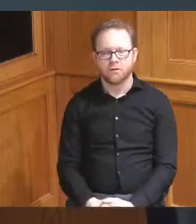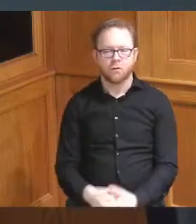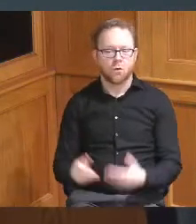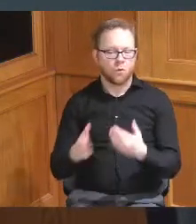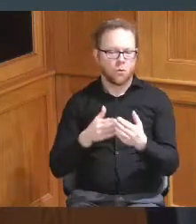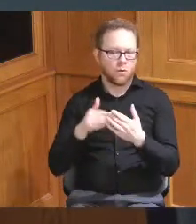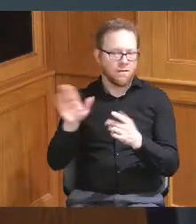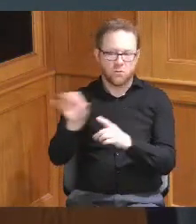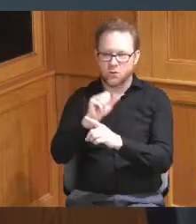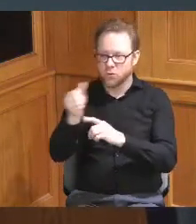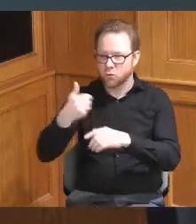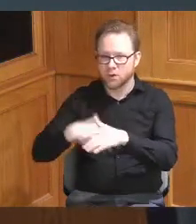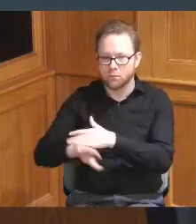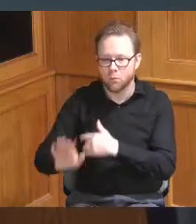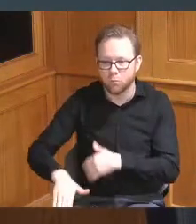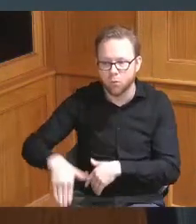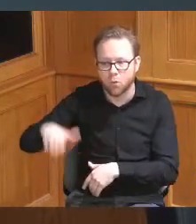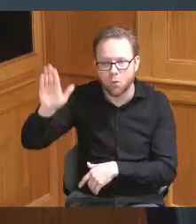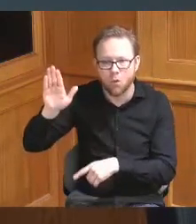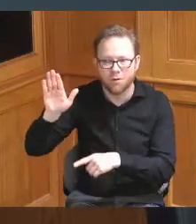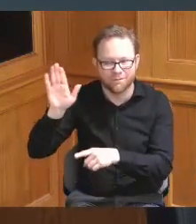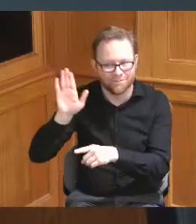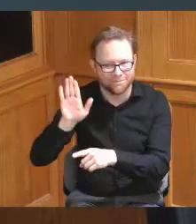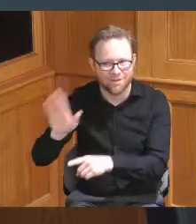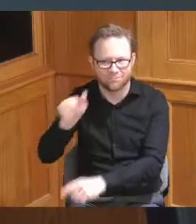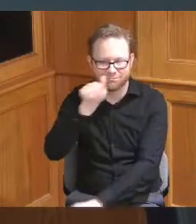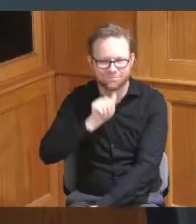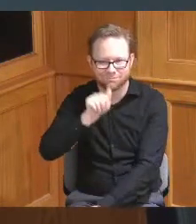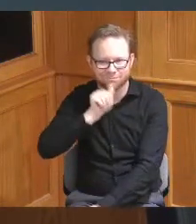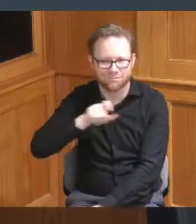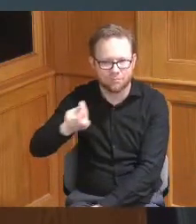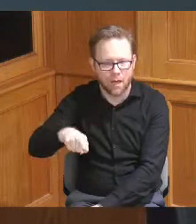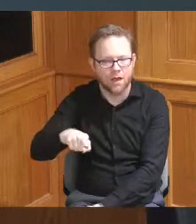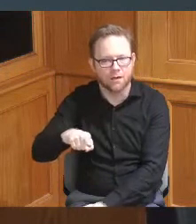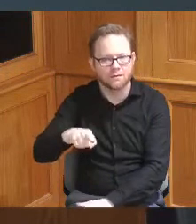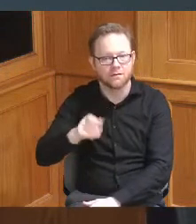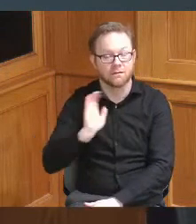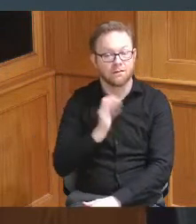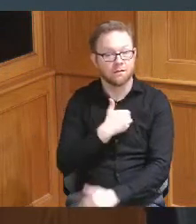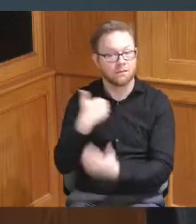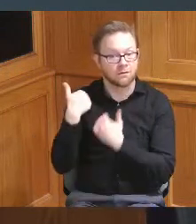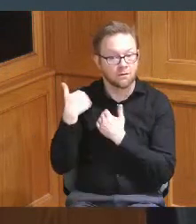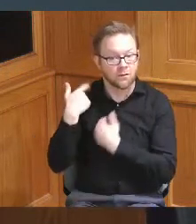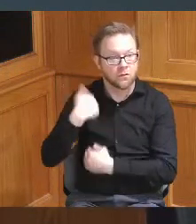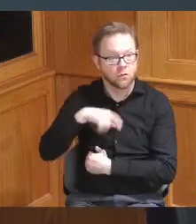born into that's what they have to deal with but it's up to us to make sure that they can dream